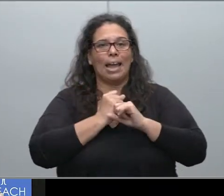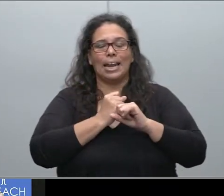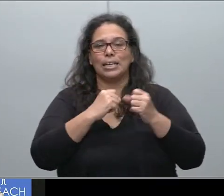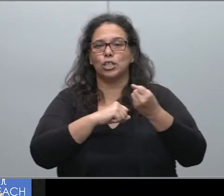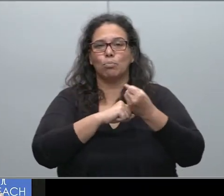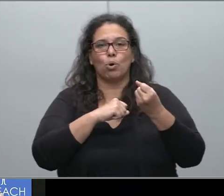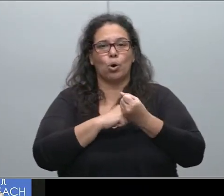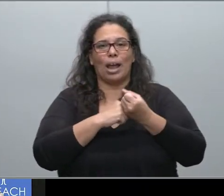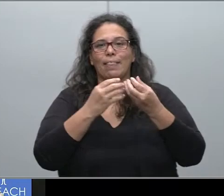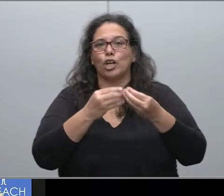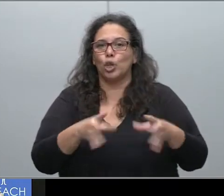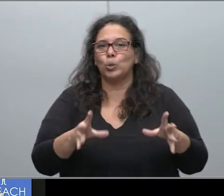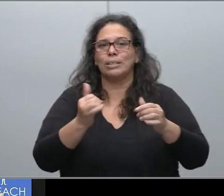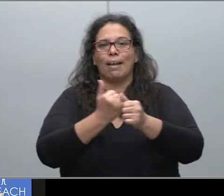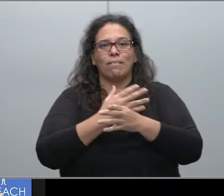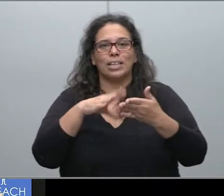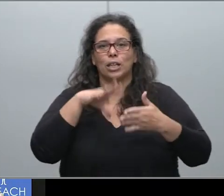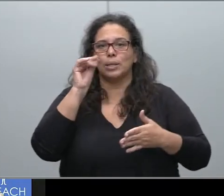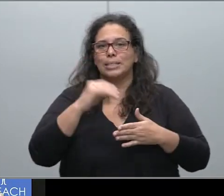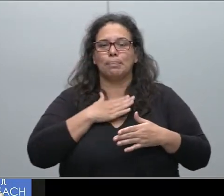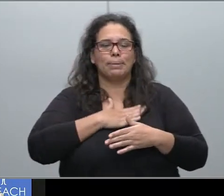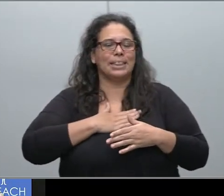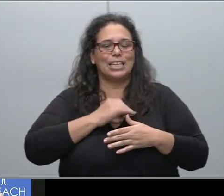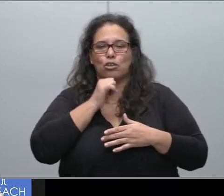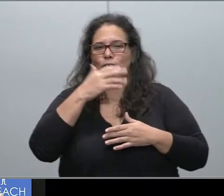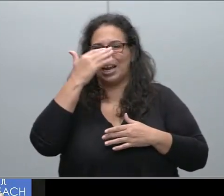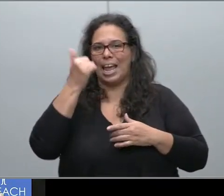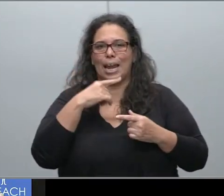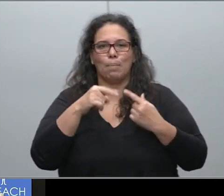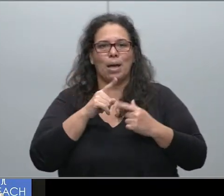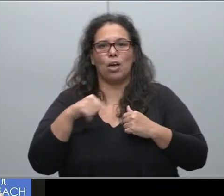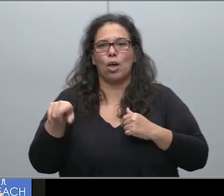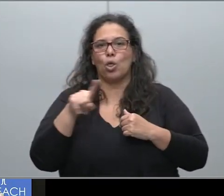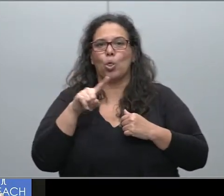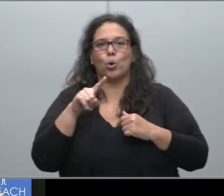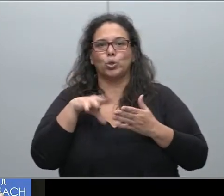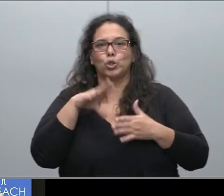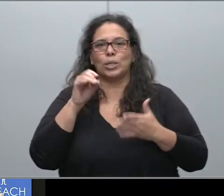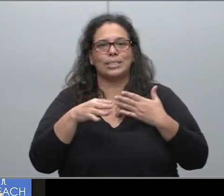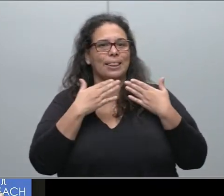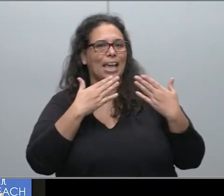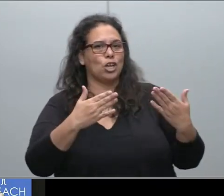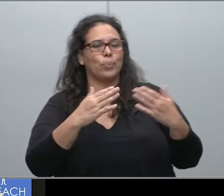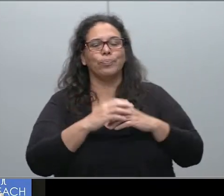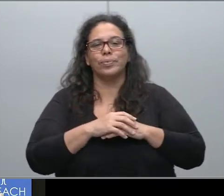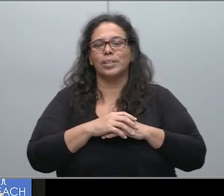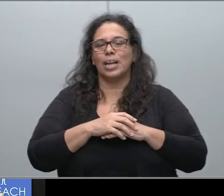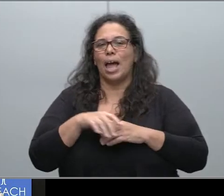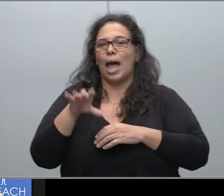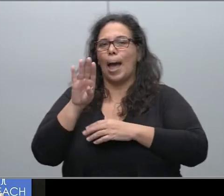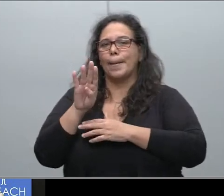I'm free of meeting people during this. What they, what kind of thing we doing?